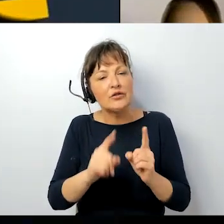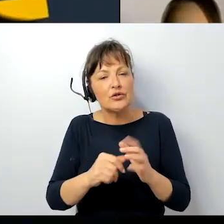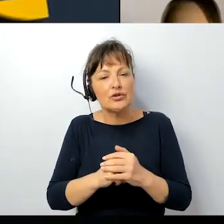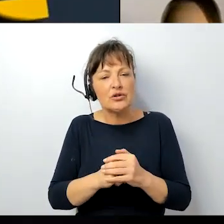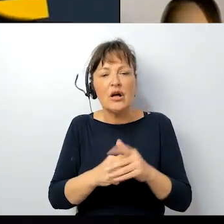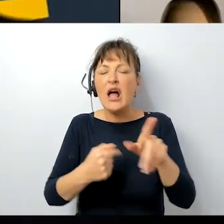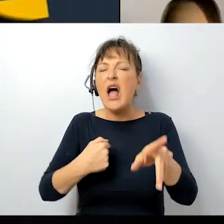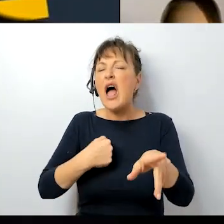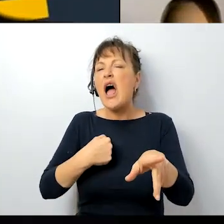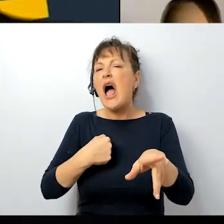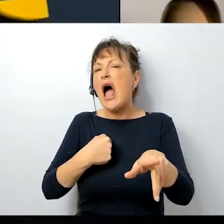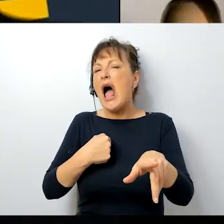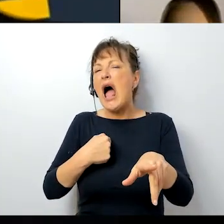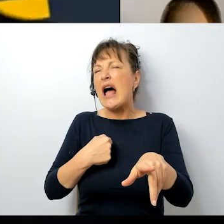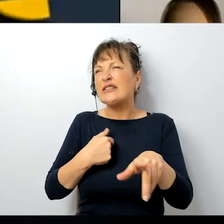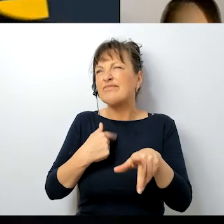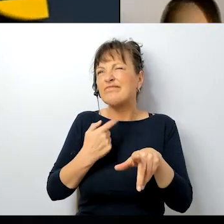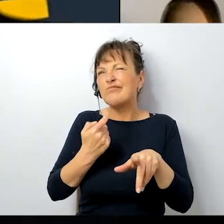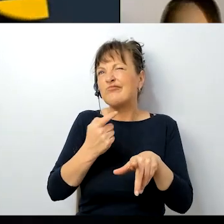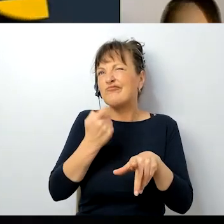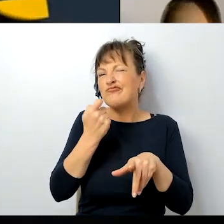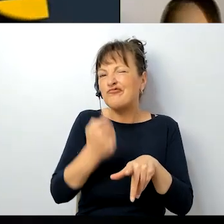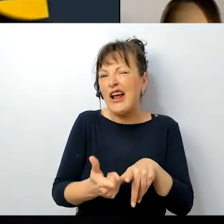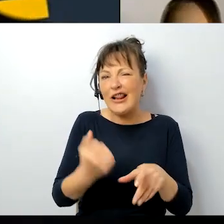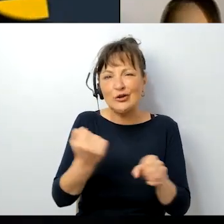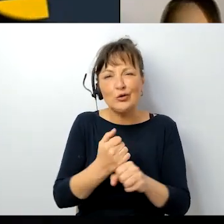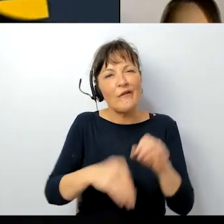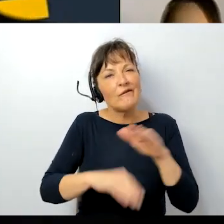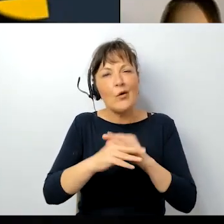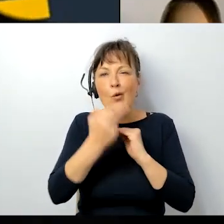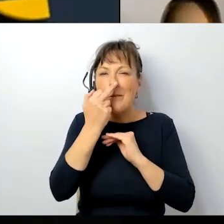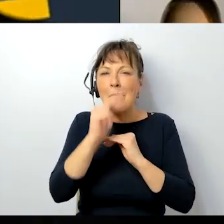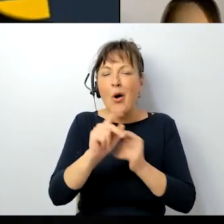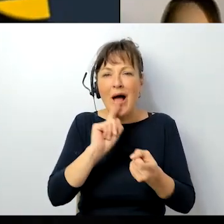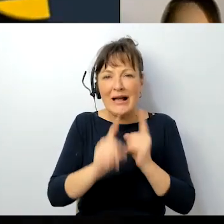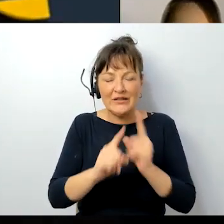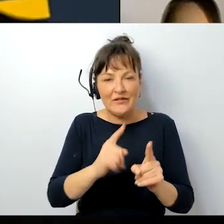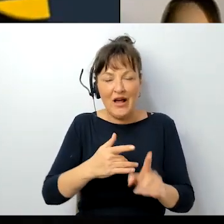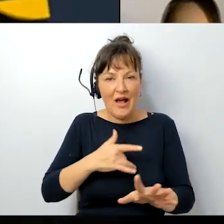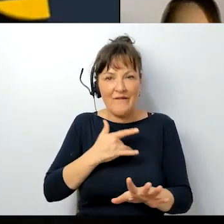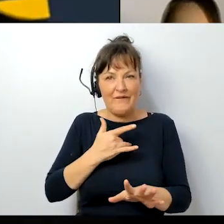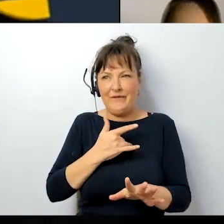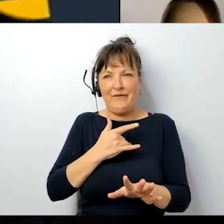and we can also do mock interviews. I don't tend to do fully proper mock interviews with the people